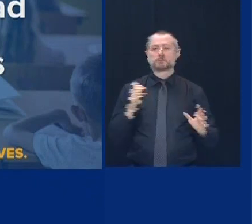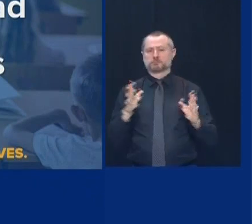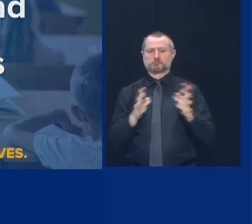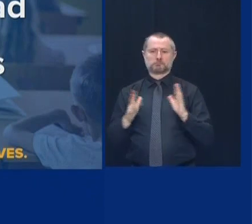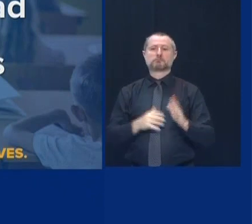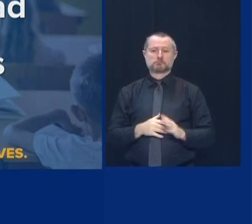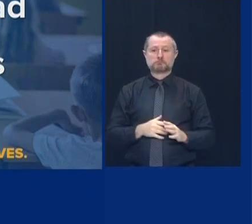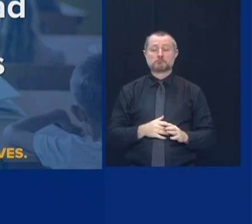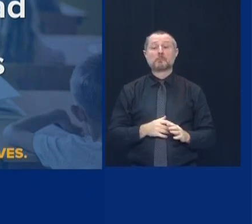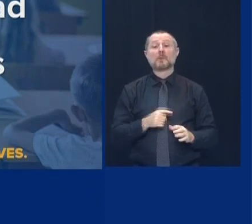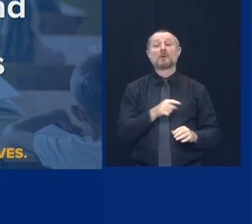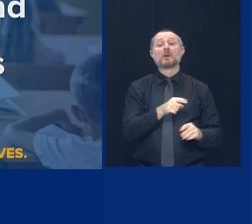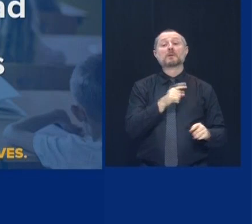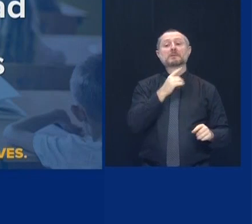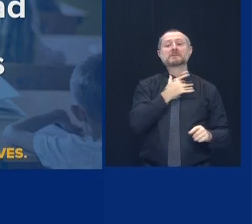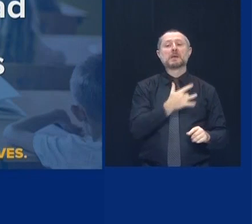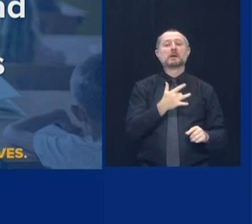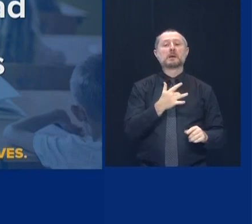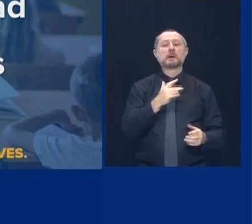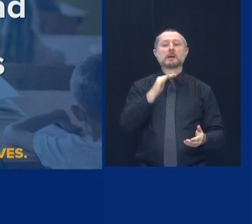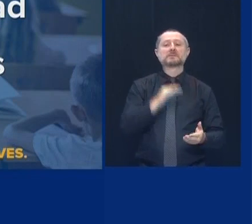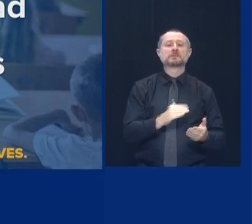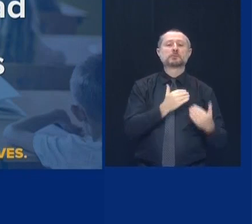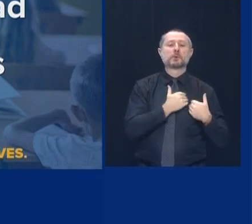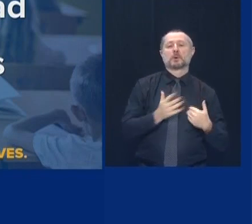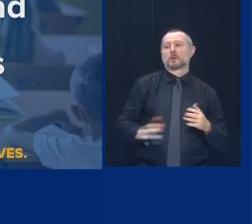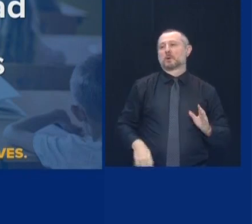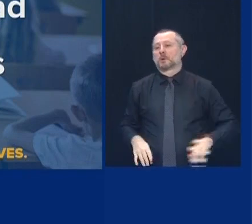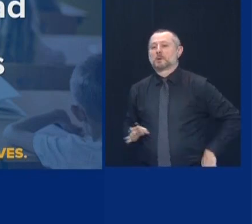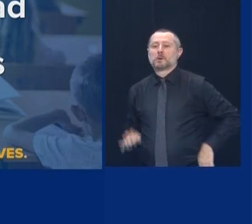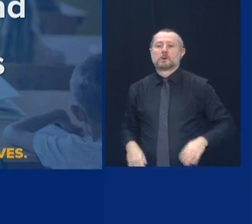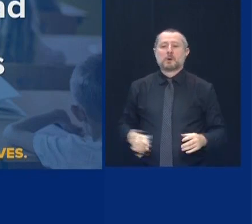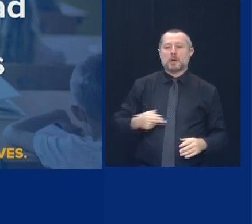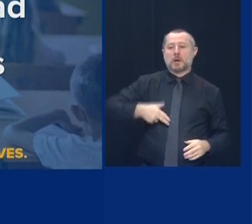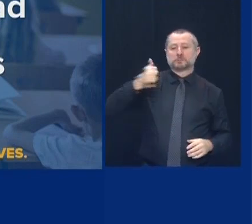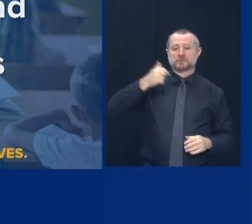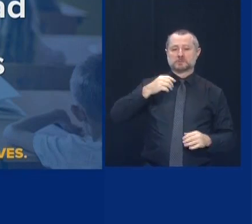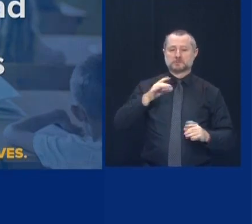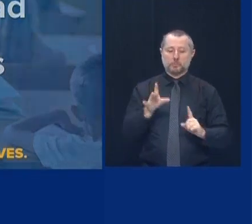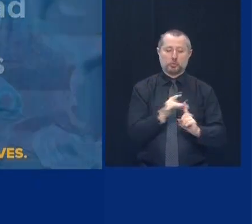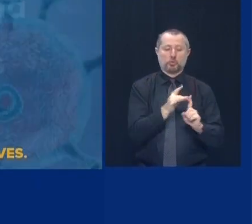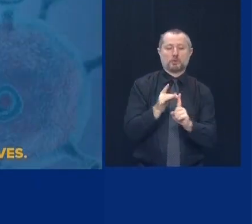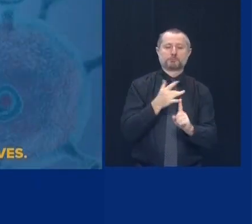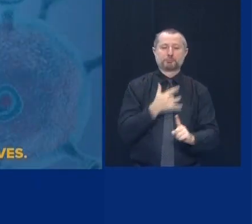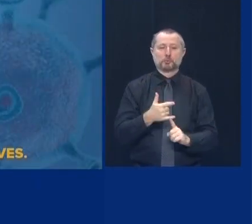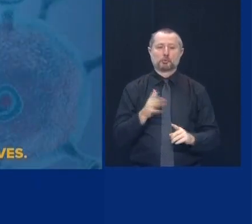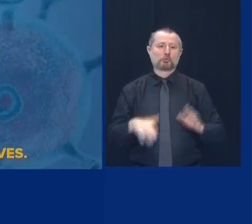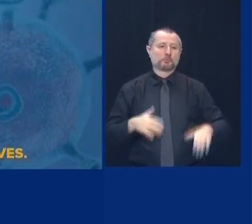OPEN. JUNIOR HIGH AND HIGH IS A DIFFERENT STORY.